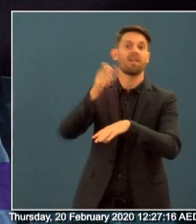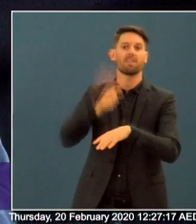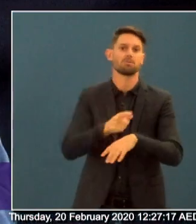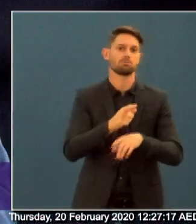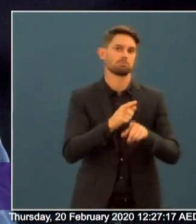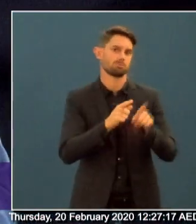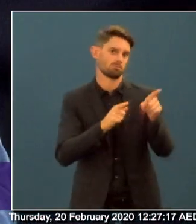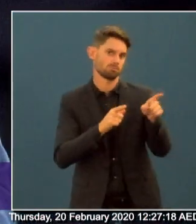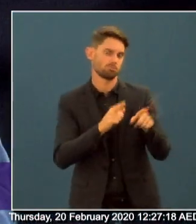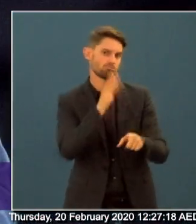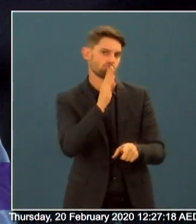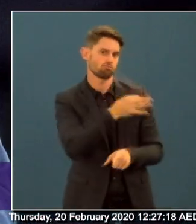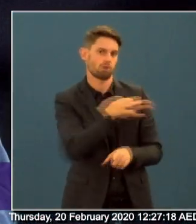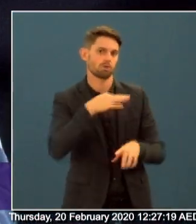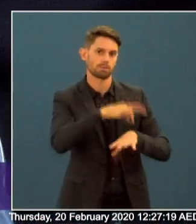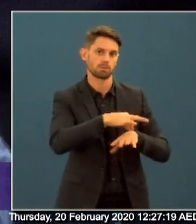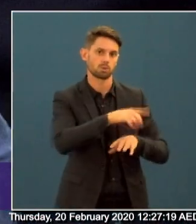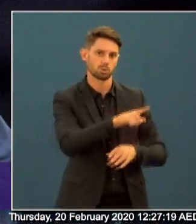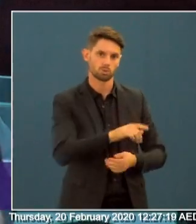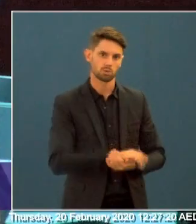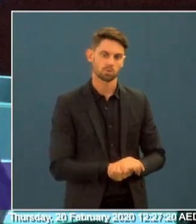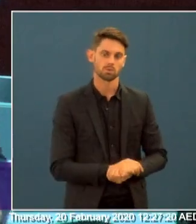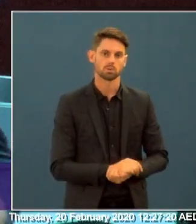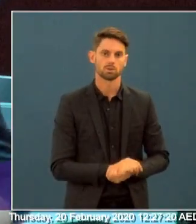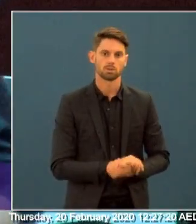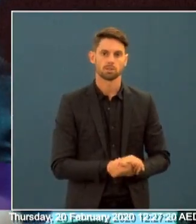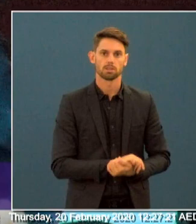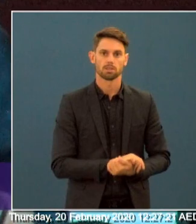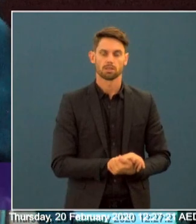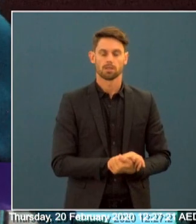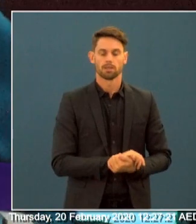Yes, that's right. Then, coming back to your statement, the Chair has asked you